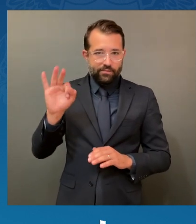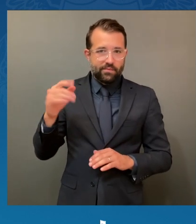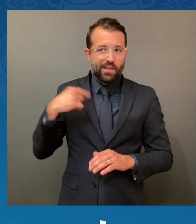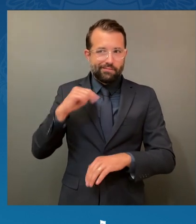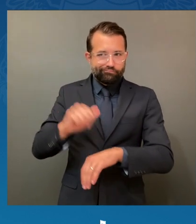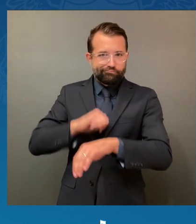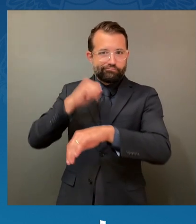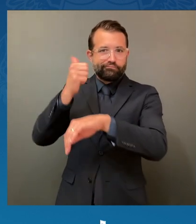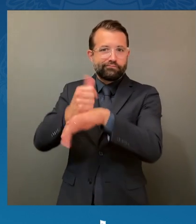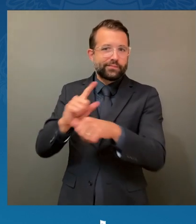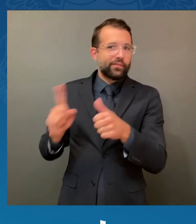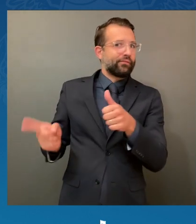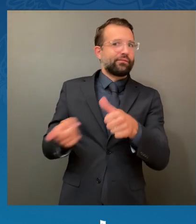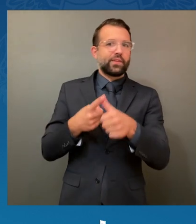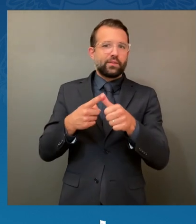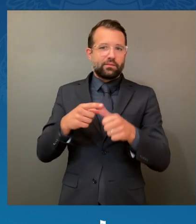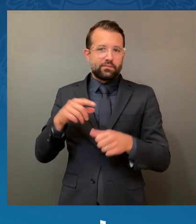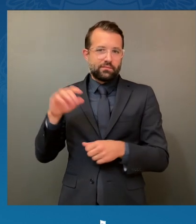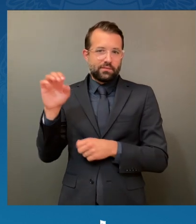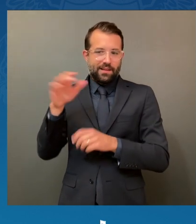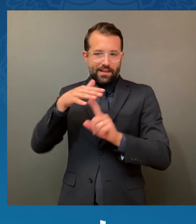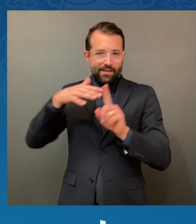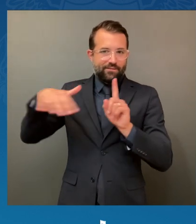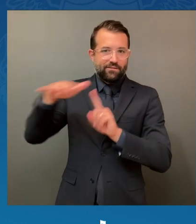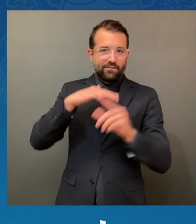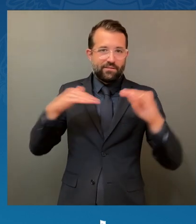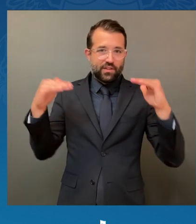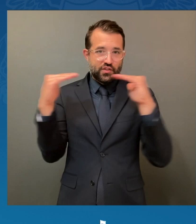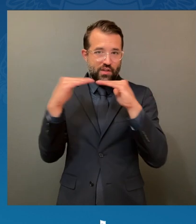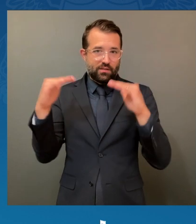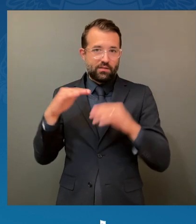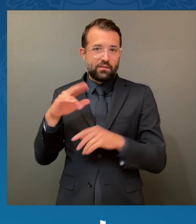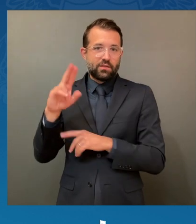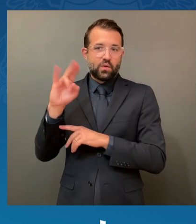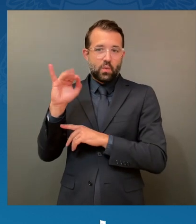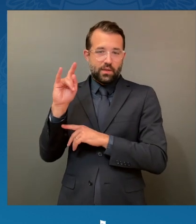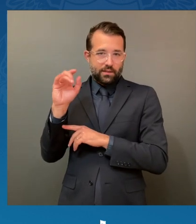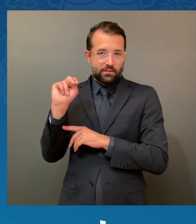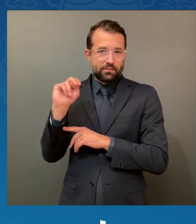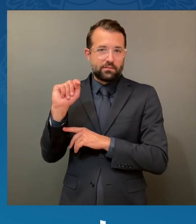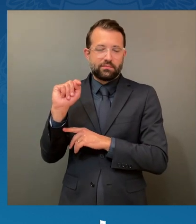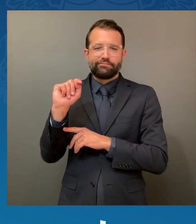And I continued to fight as Attorney General and as United States Senator, and now as Vice President,